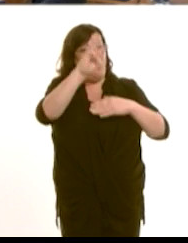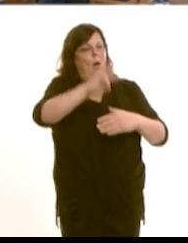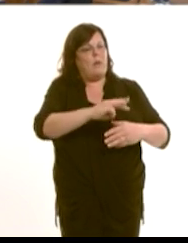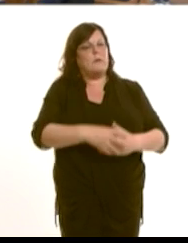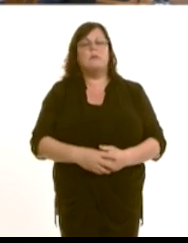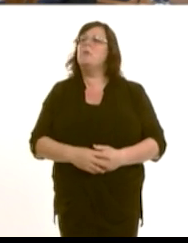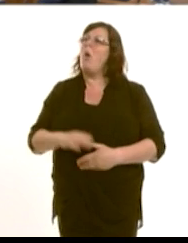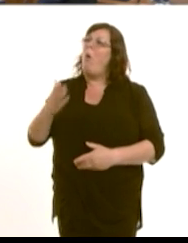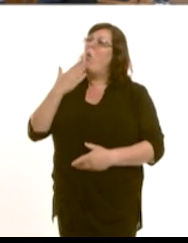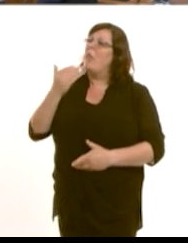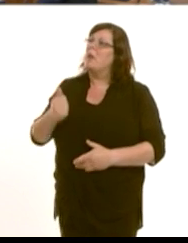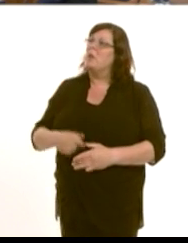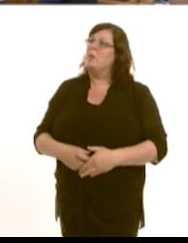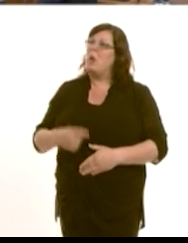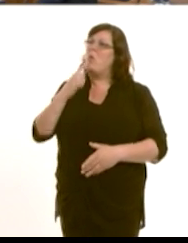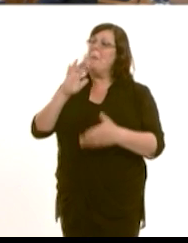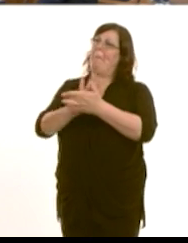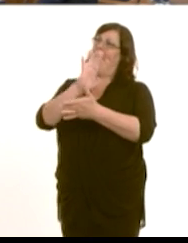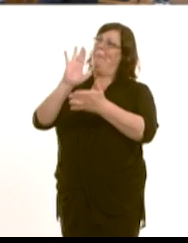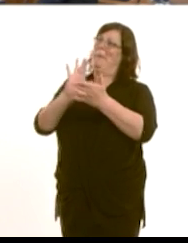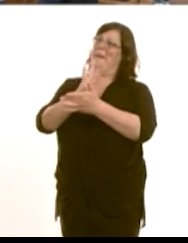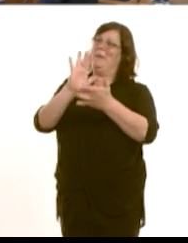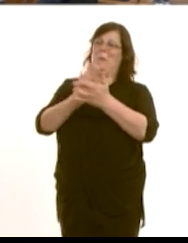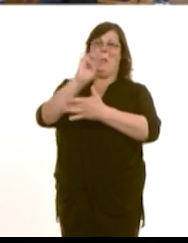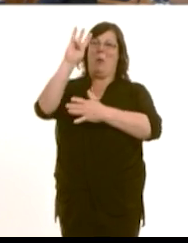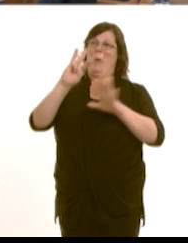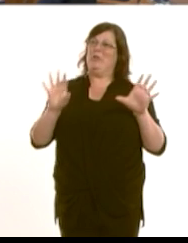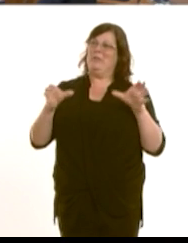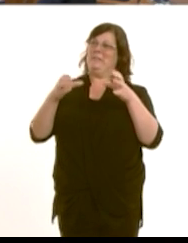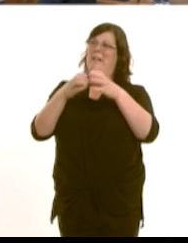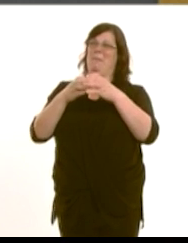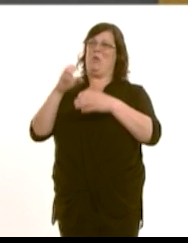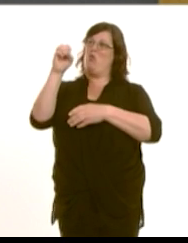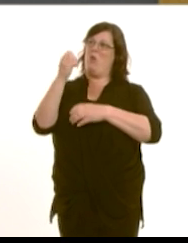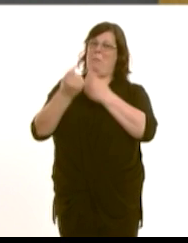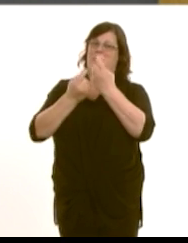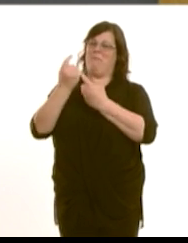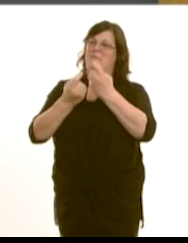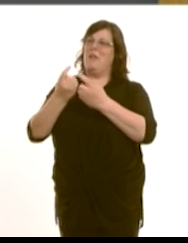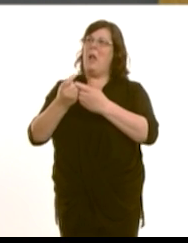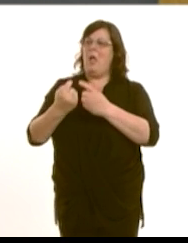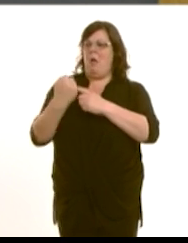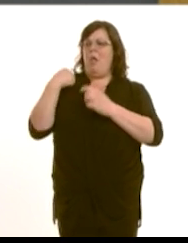Iím also very pleased with how the Welsh team did in the European championships, and I am sure that Iím not the only one who spent Sunday night thinking, ëIt could have been